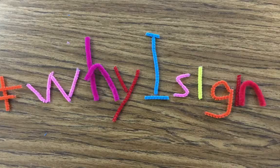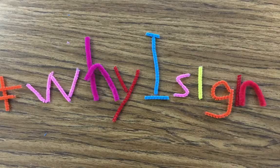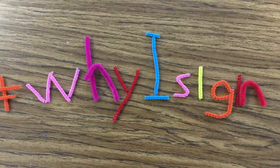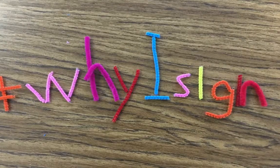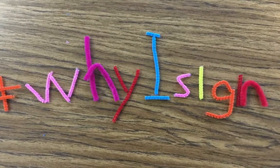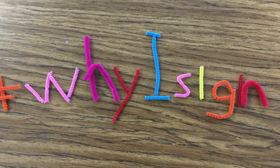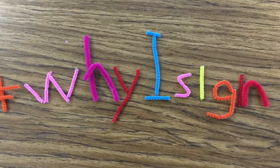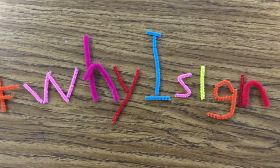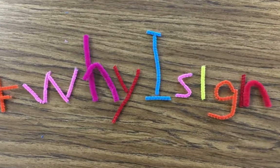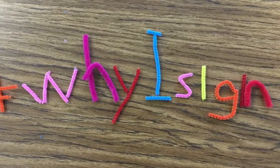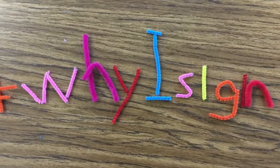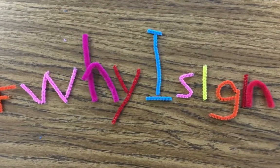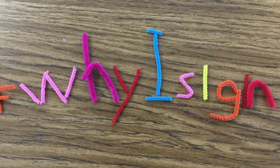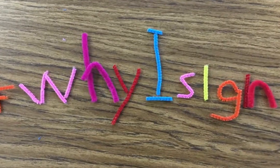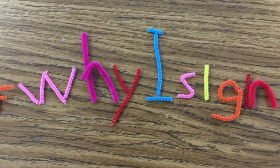I can now communicate with my friends.